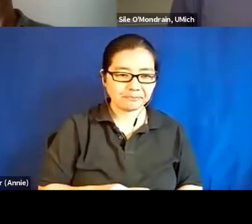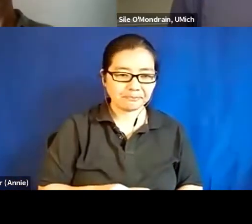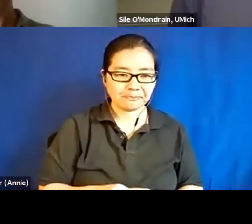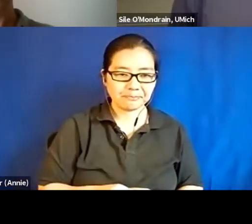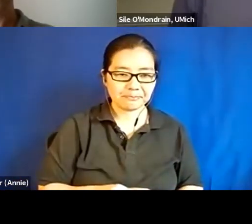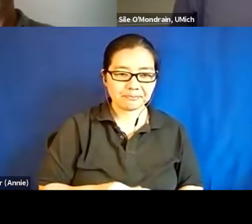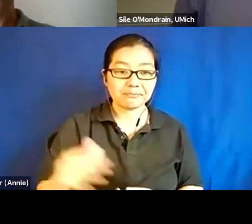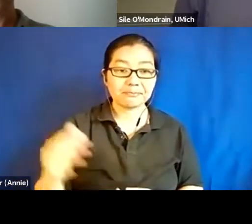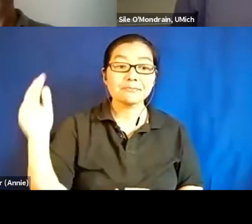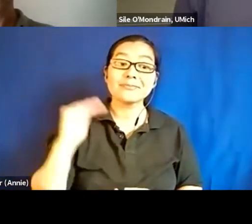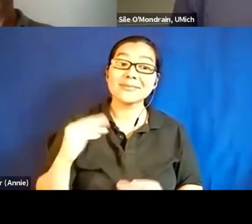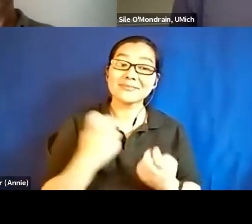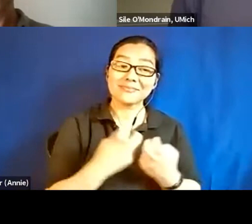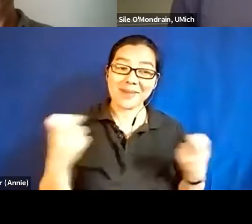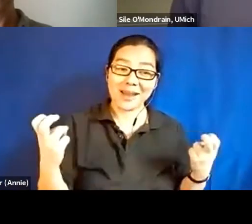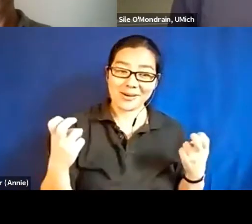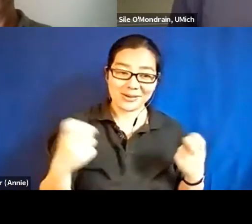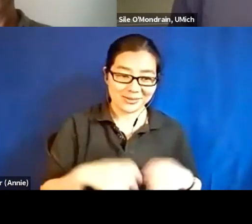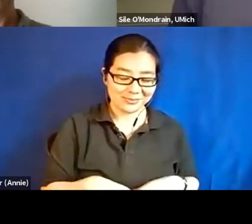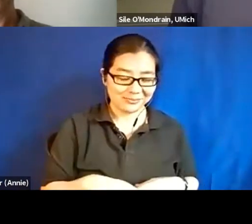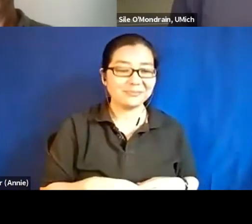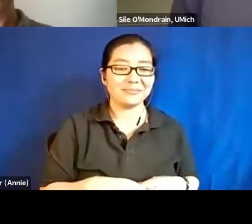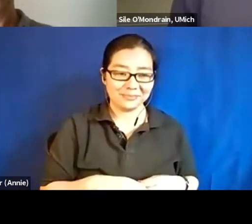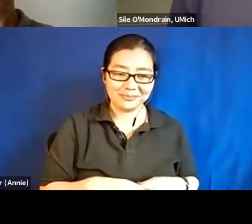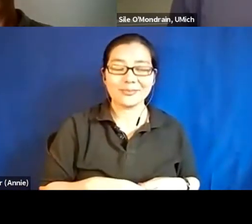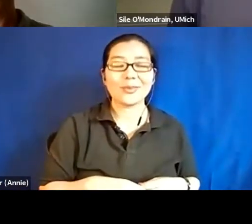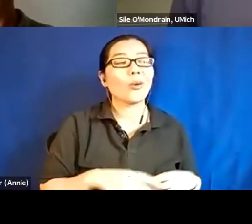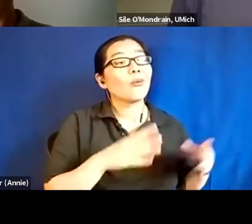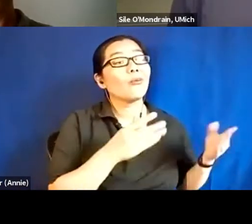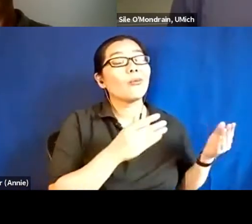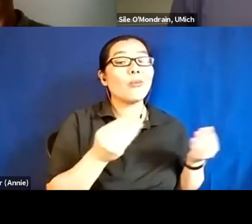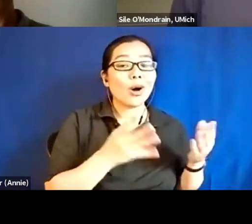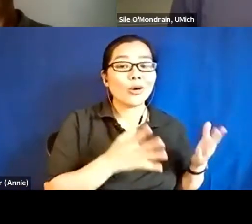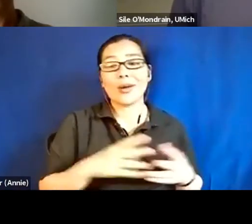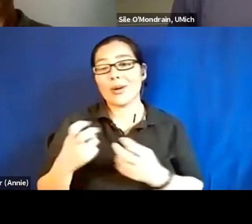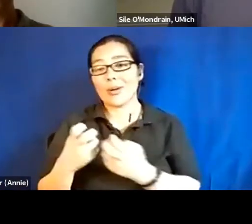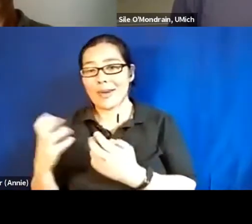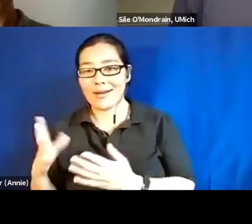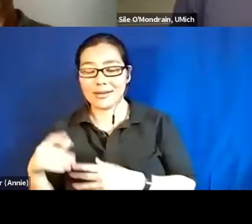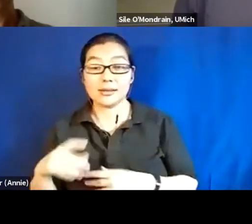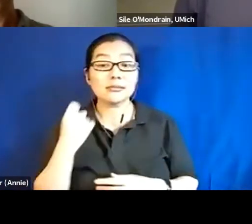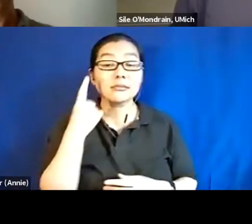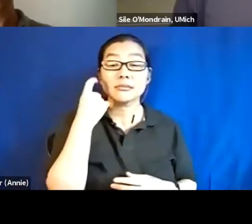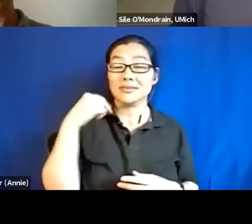session we have some panelists and moderator. Because this is a larger session